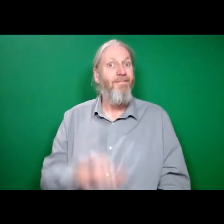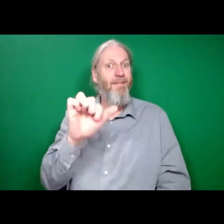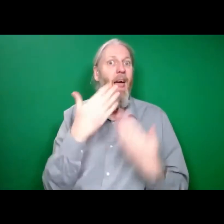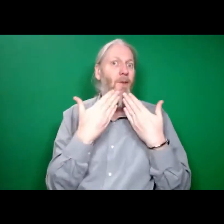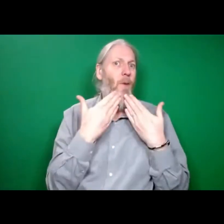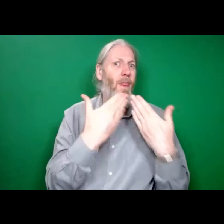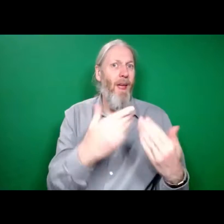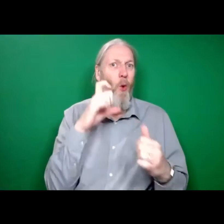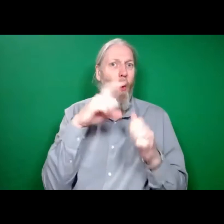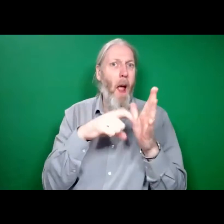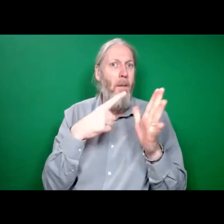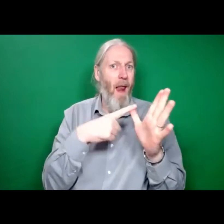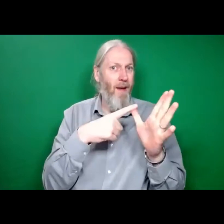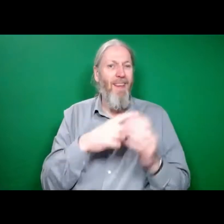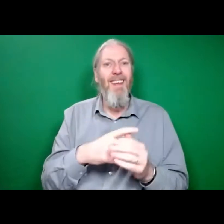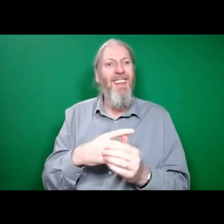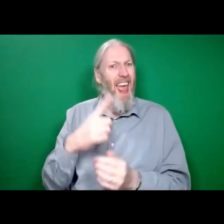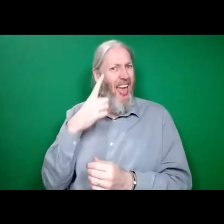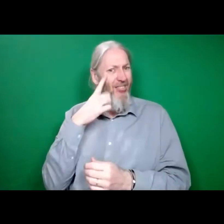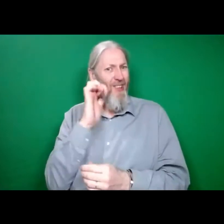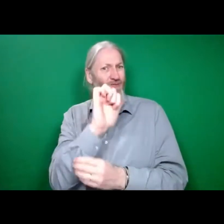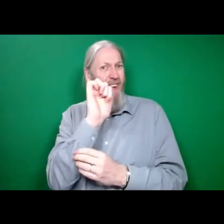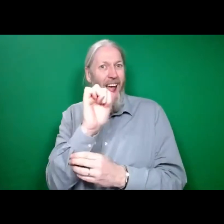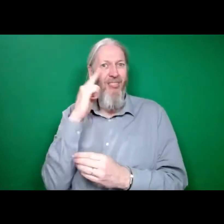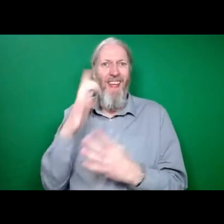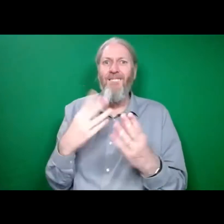But sadly, like I say, it does represent my experience.